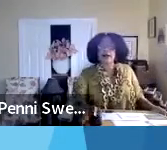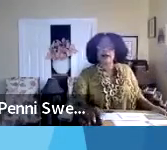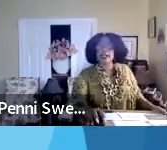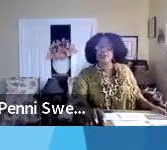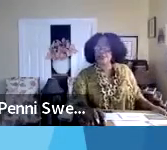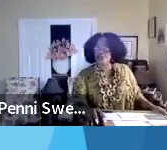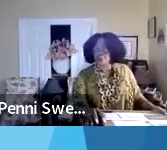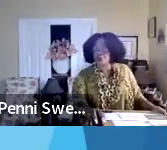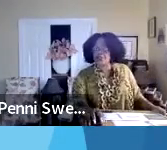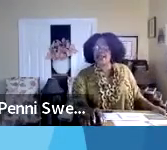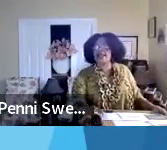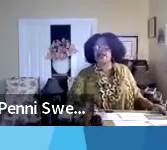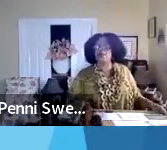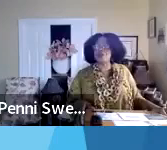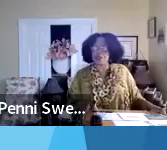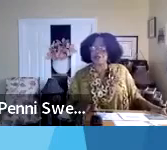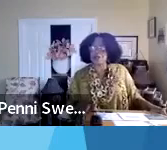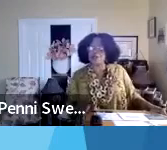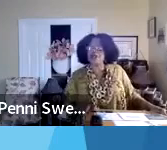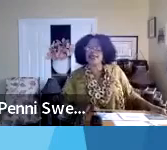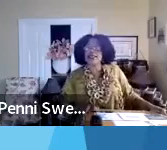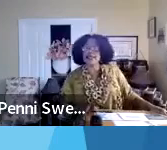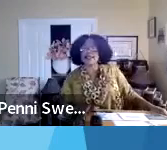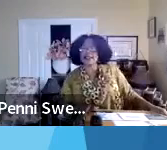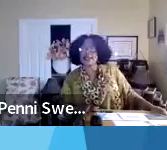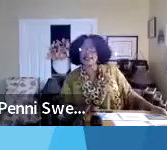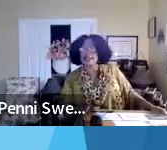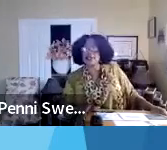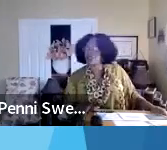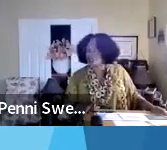requests for alternate or alternative formats, we can drop it in the chat box or email it